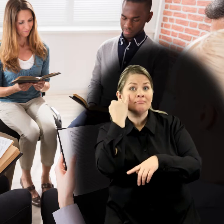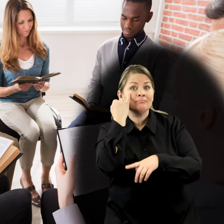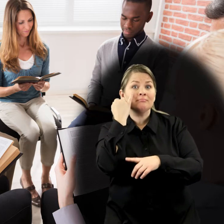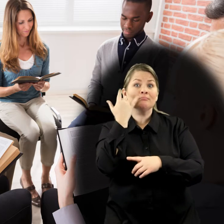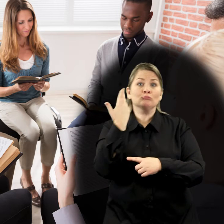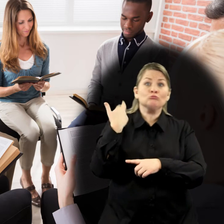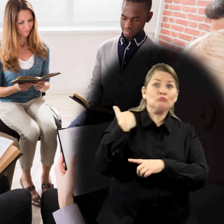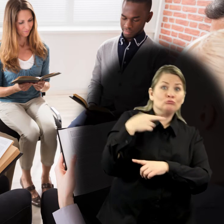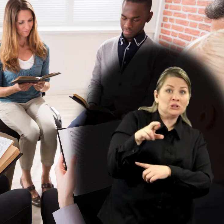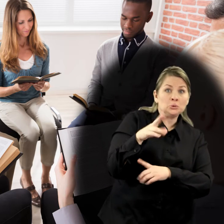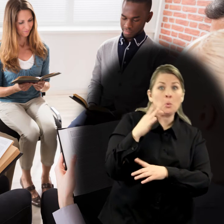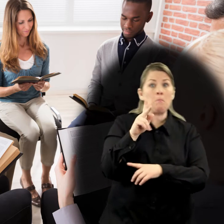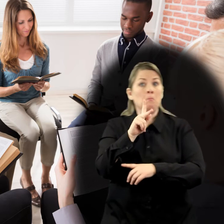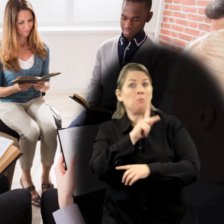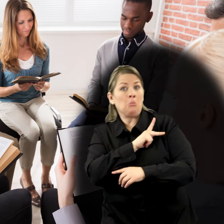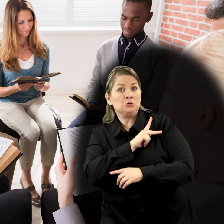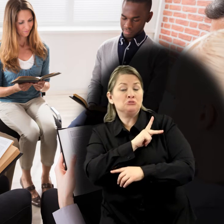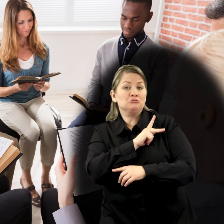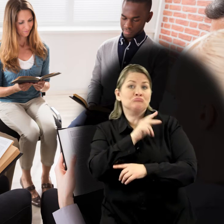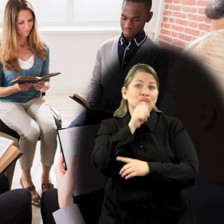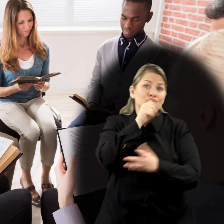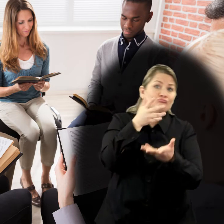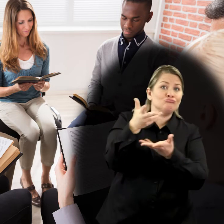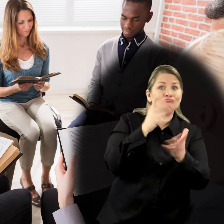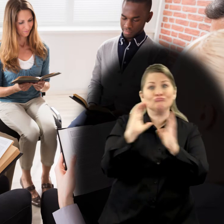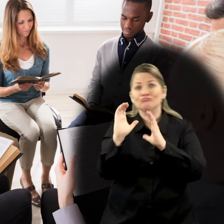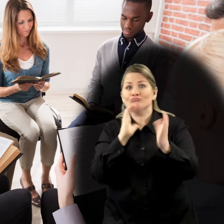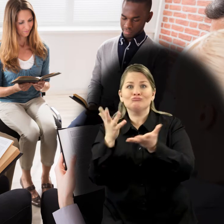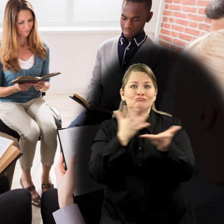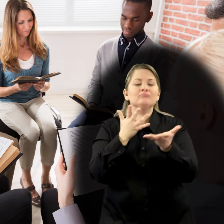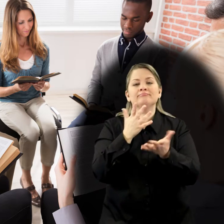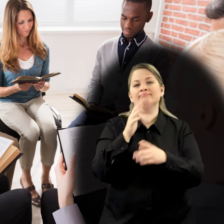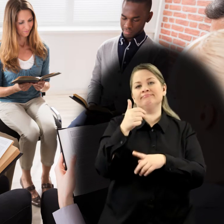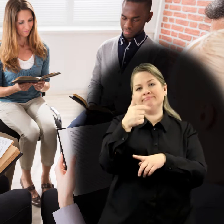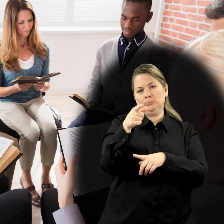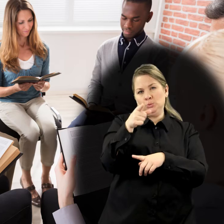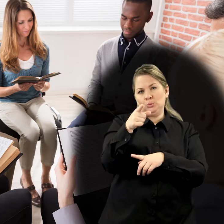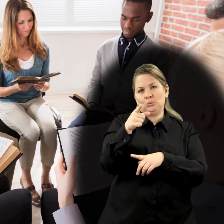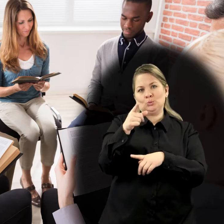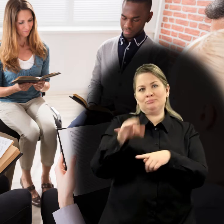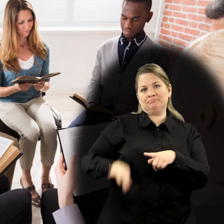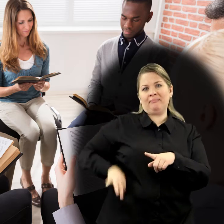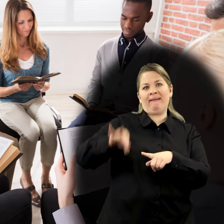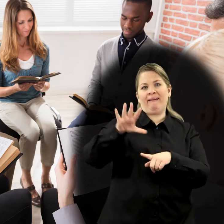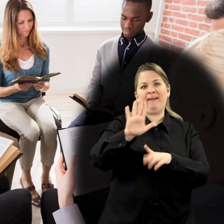However, you are responsible for the cost if the purpose of the communication